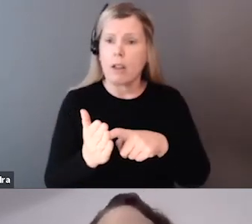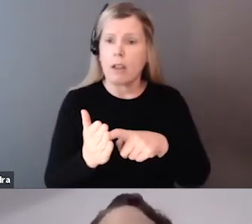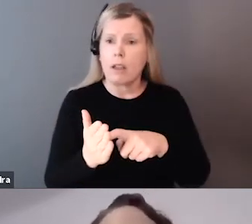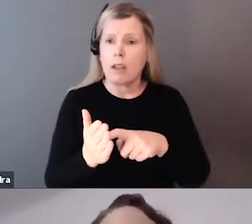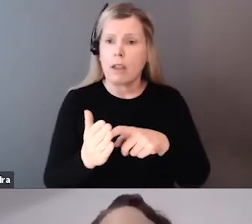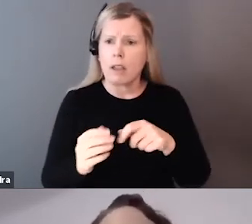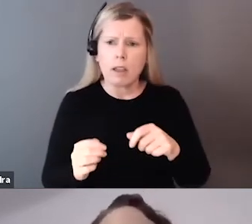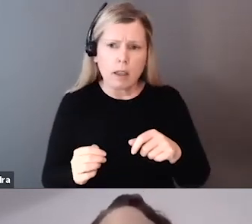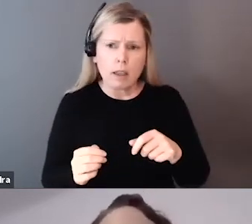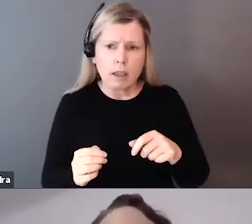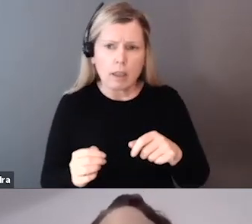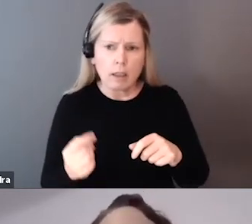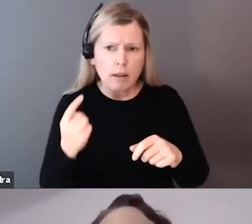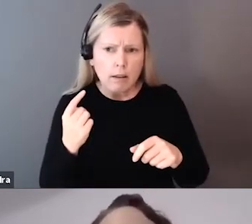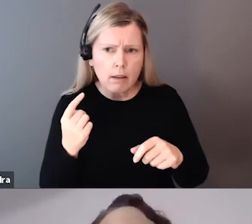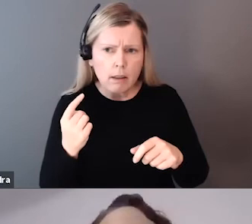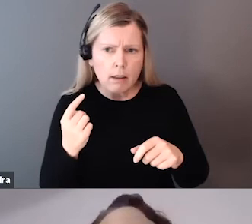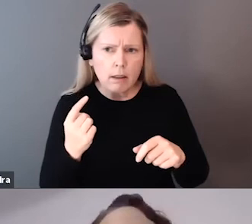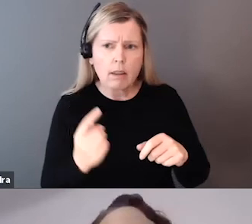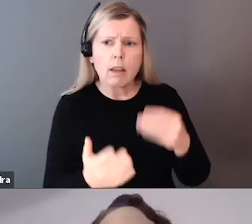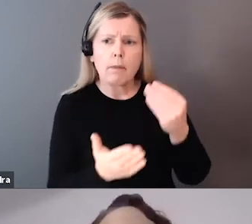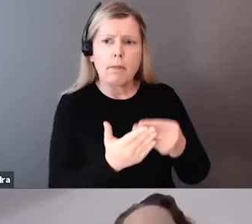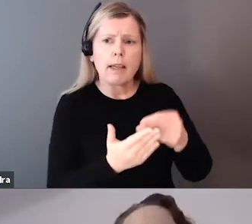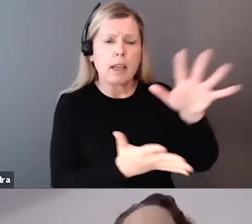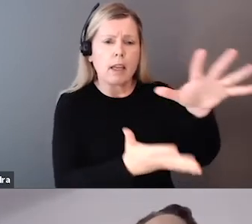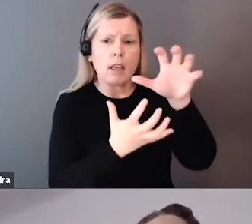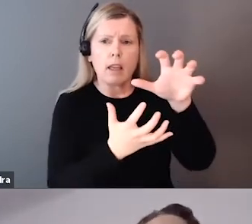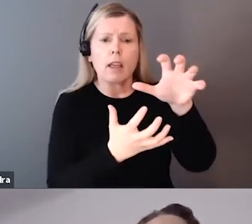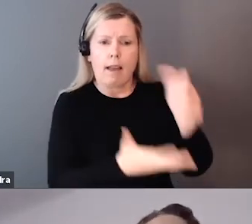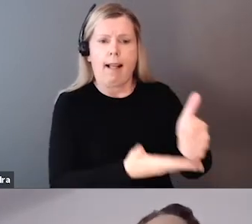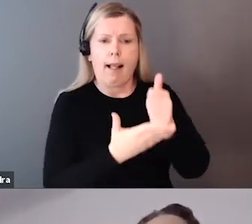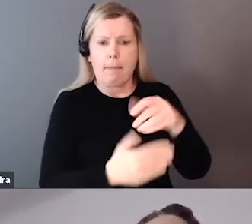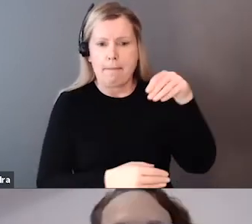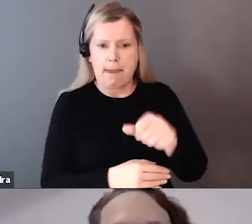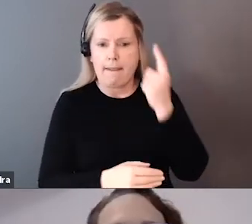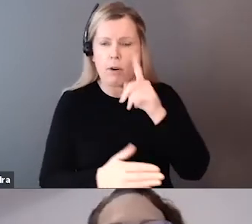the WSIB grants program to do this research and the research was guided from the beginning